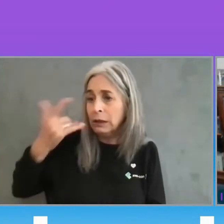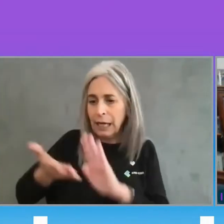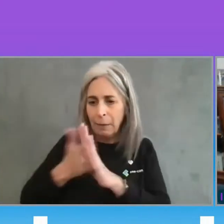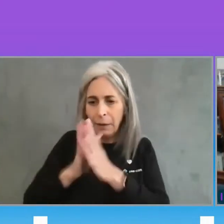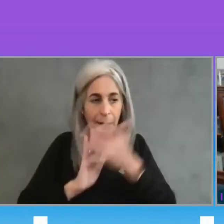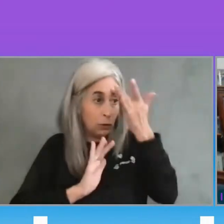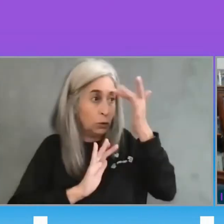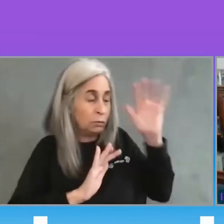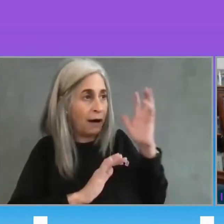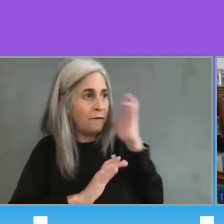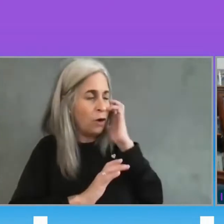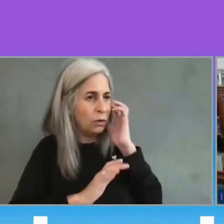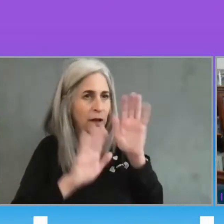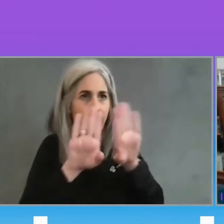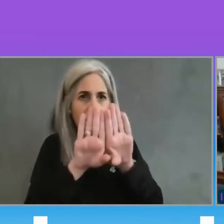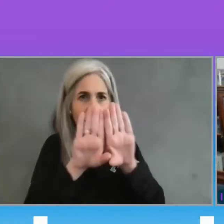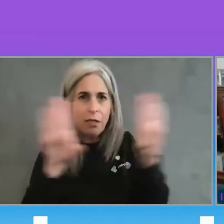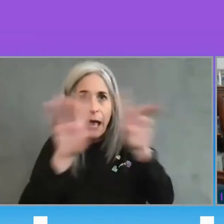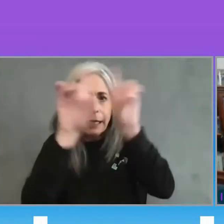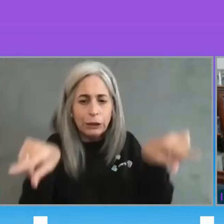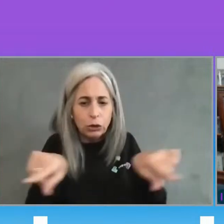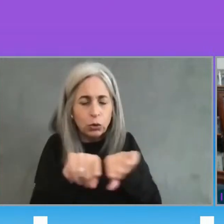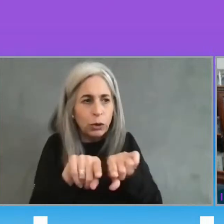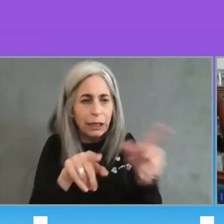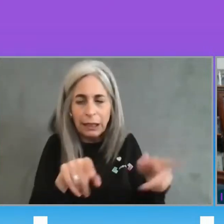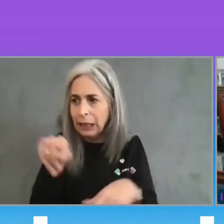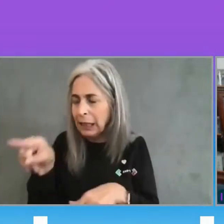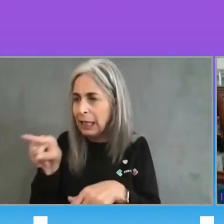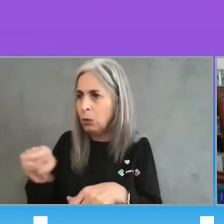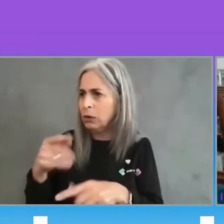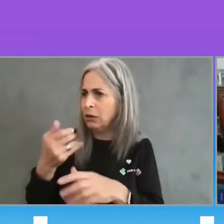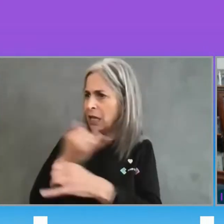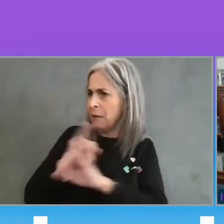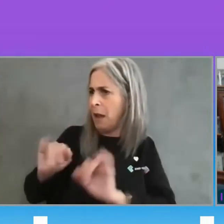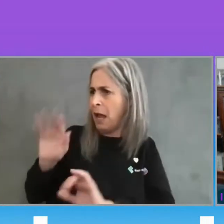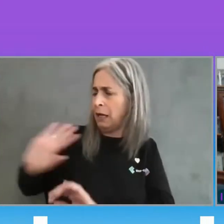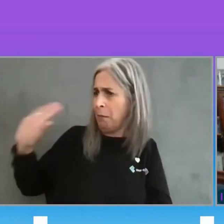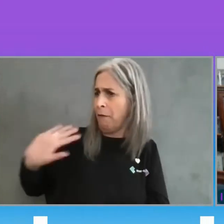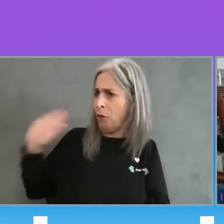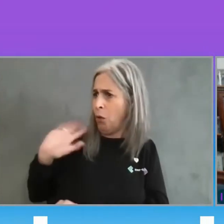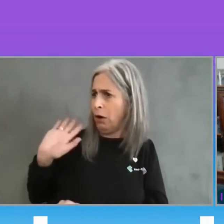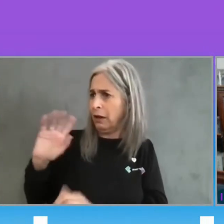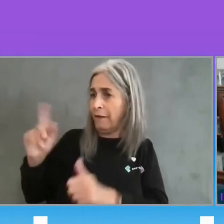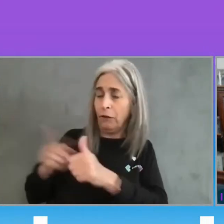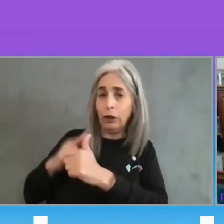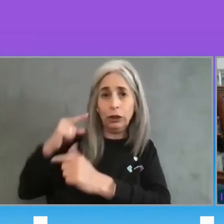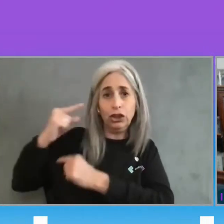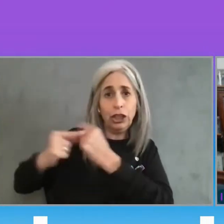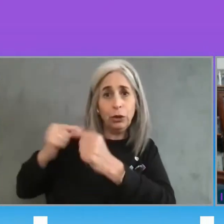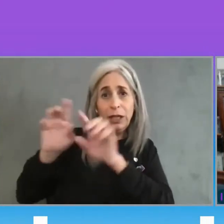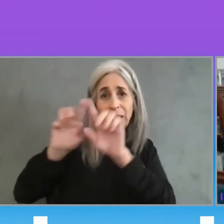the smartphones, and it was a flat panel screen and he just he went from being very self-sufficient, you know, to